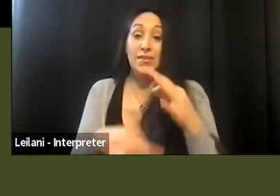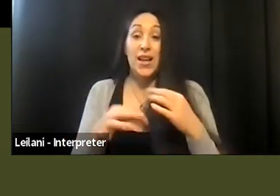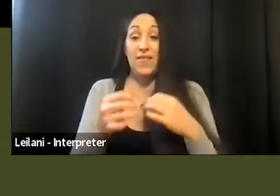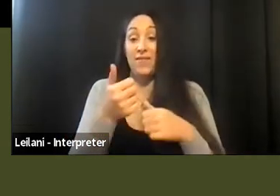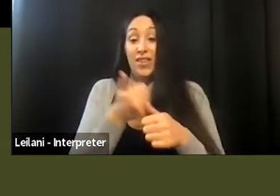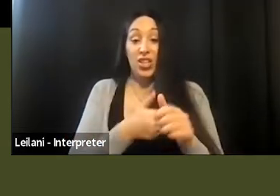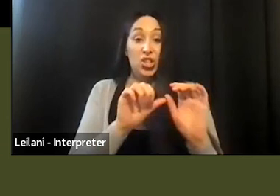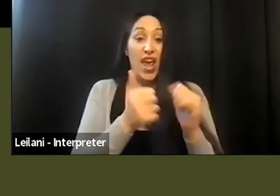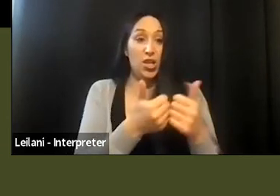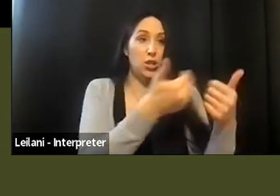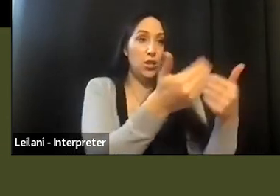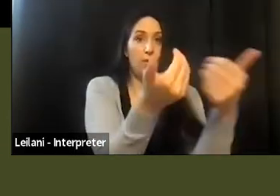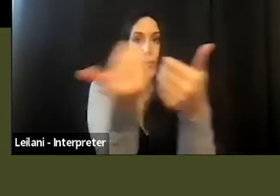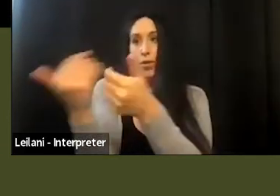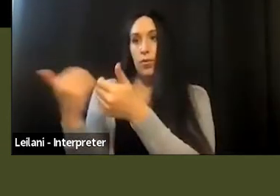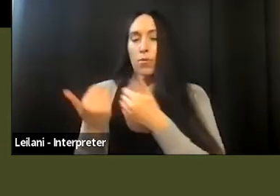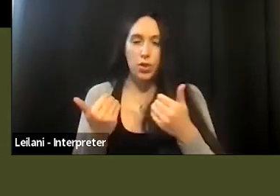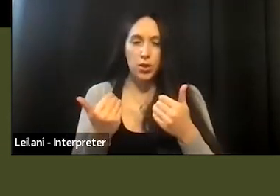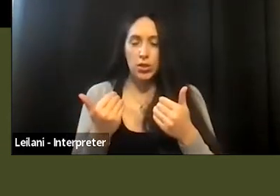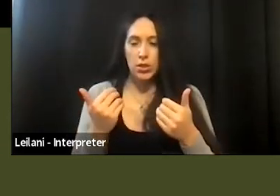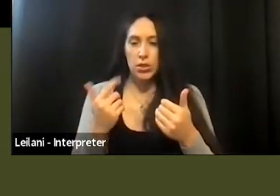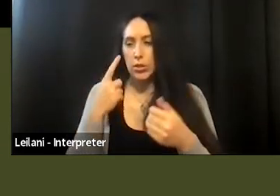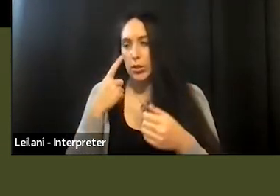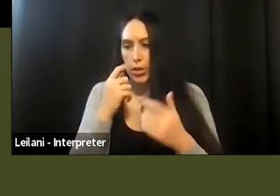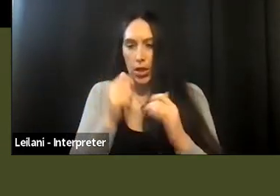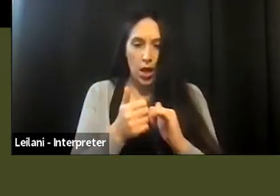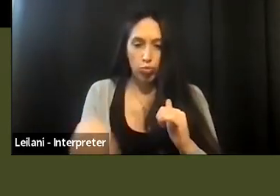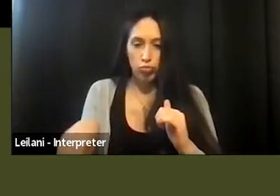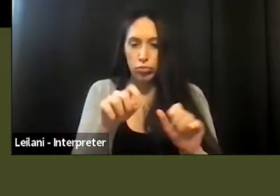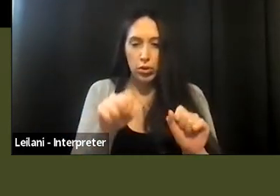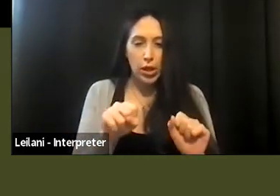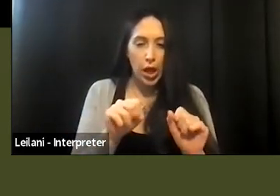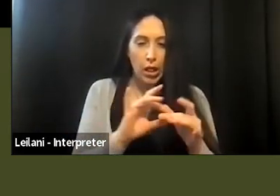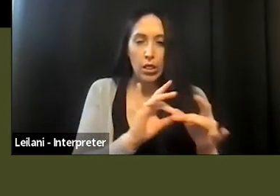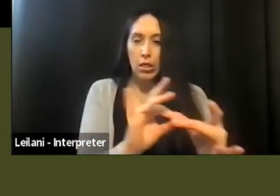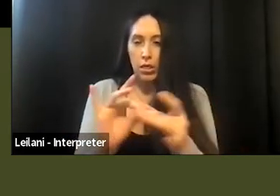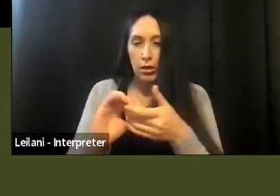seeing how, you know, the cases can be taken and consider the cases.